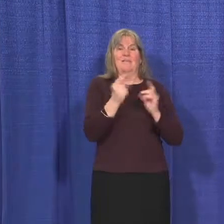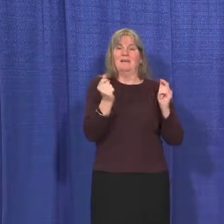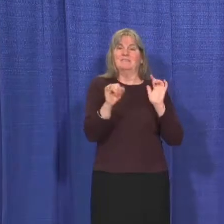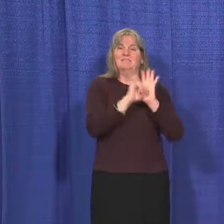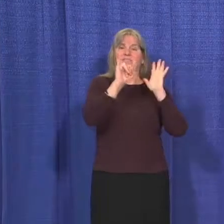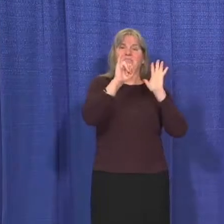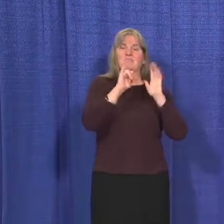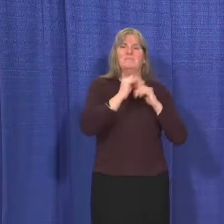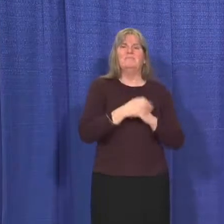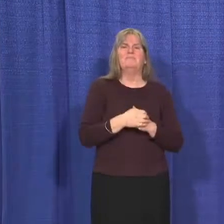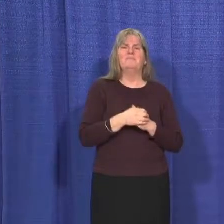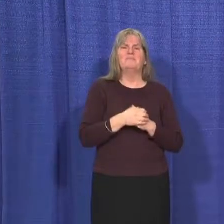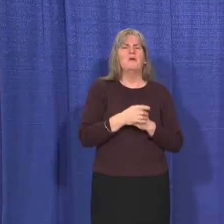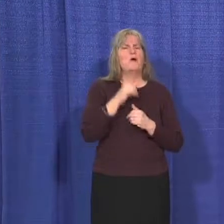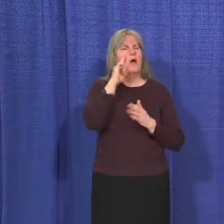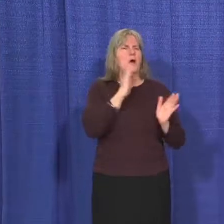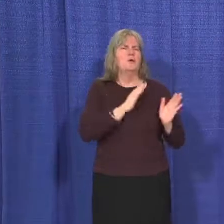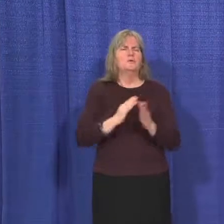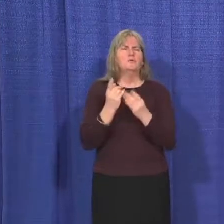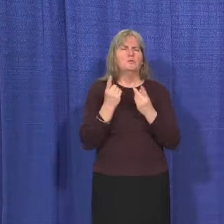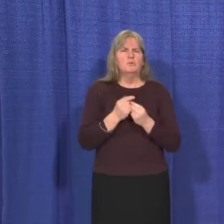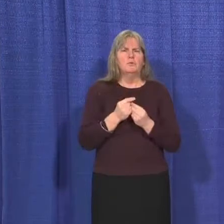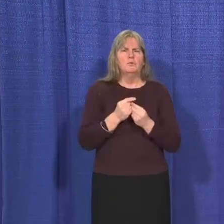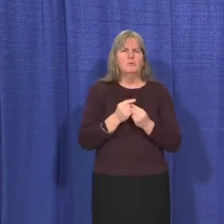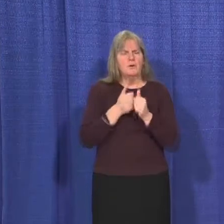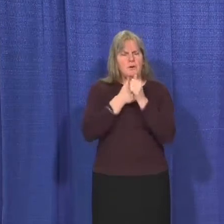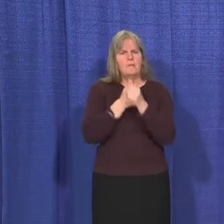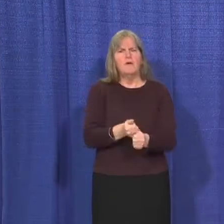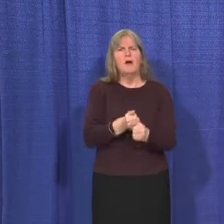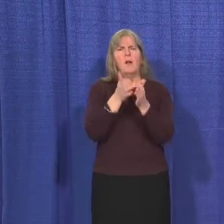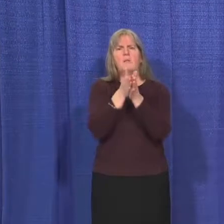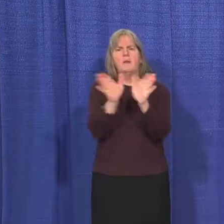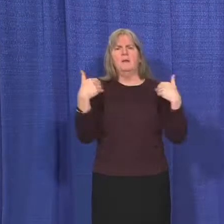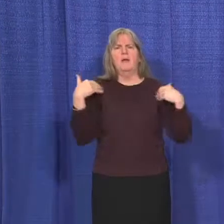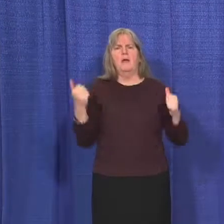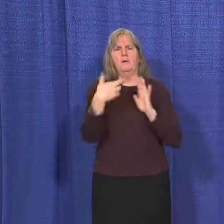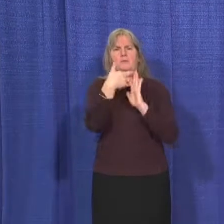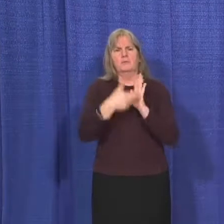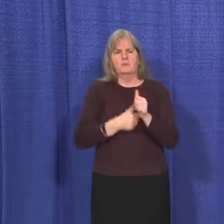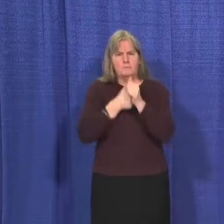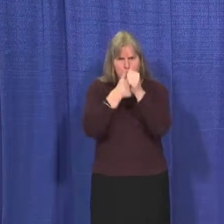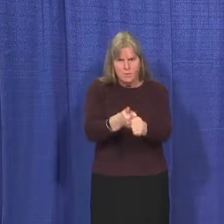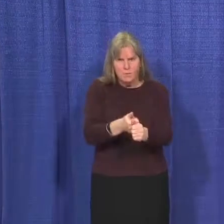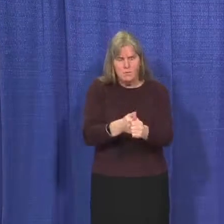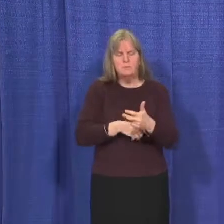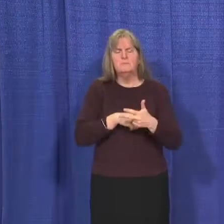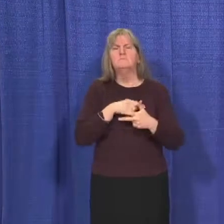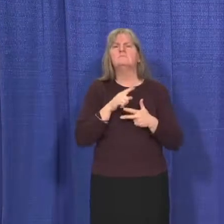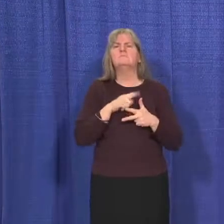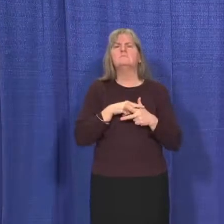So our best strategy against these variances adherence to public health measures foreign